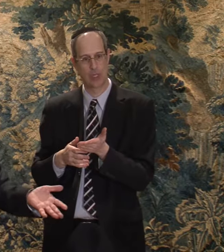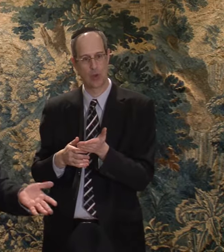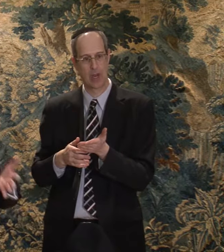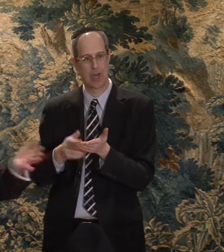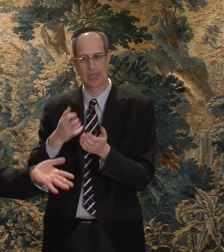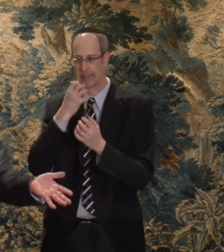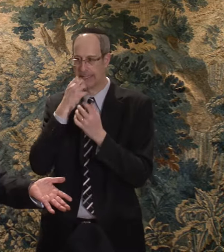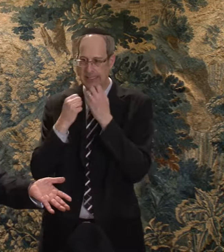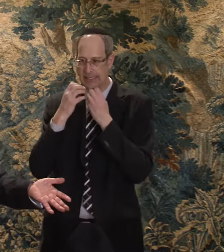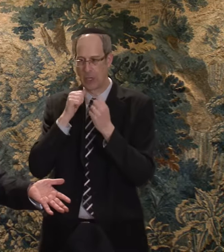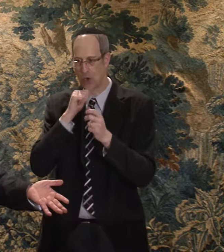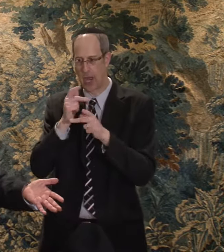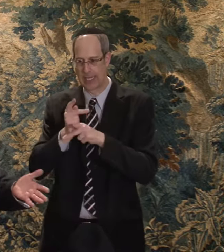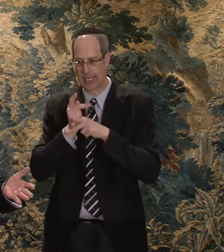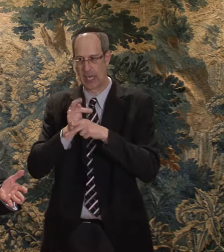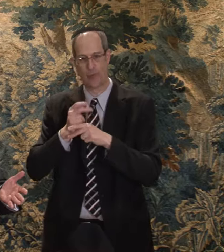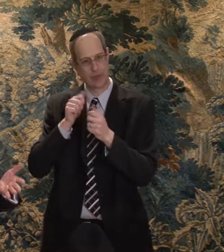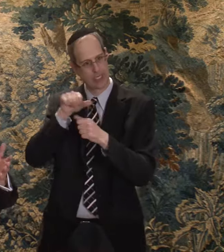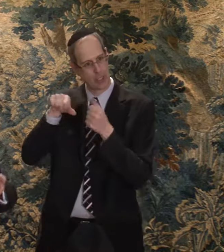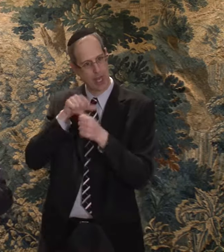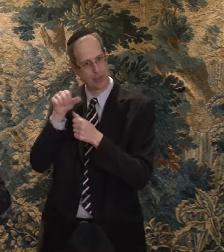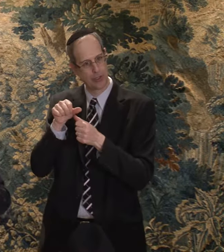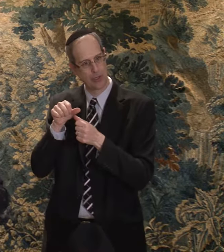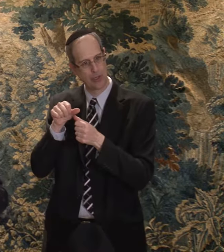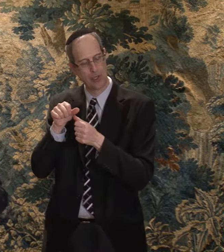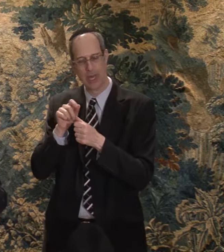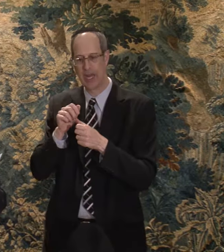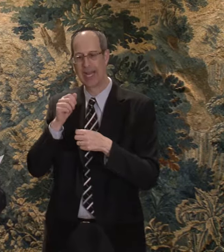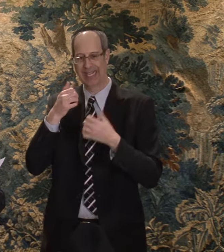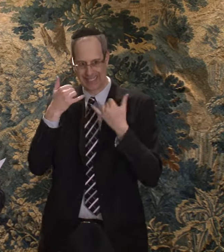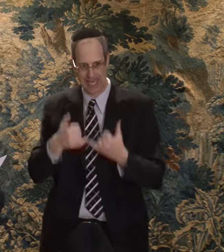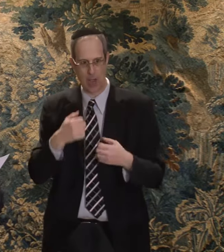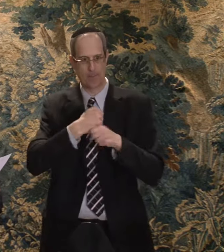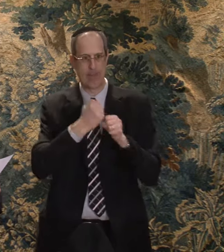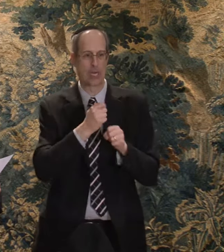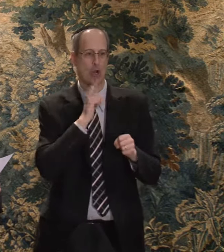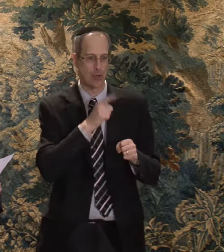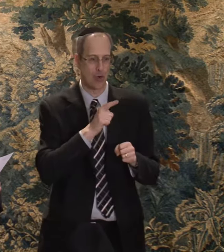they were not caring for each other so let's make sure I returned my mates to